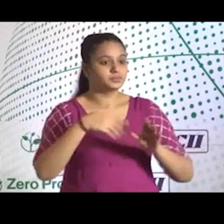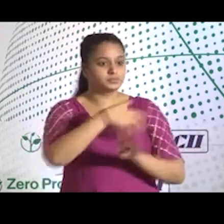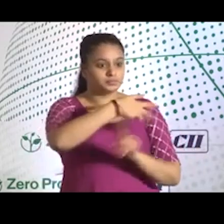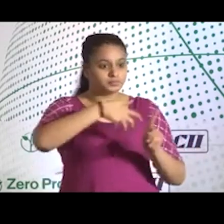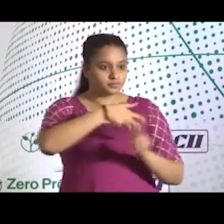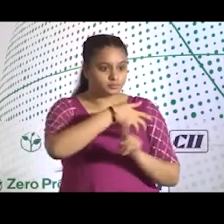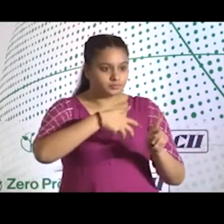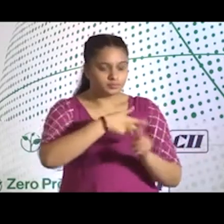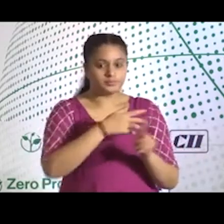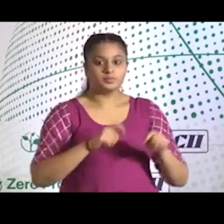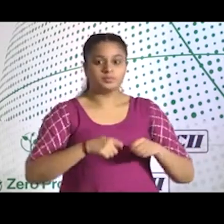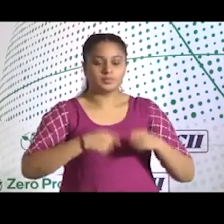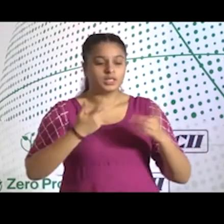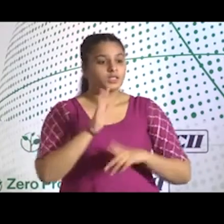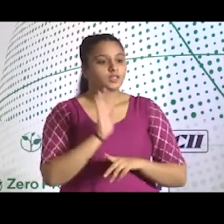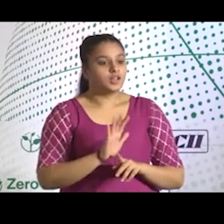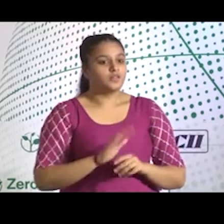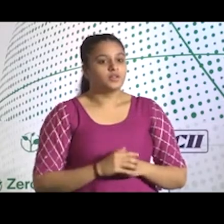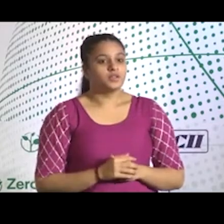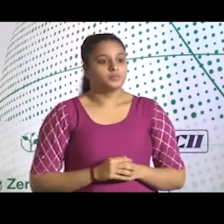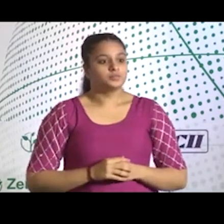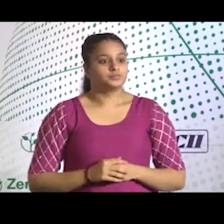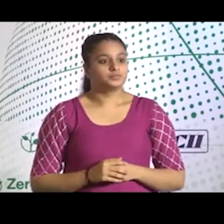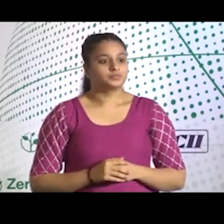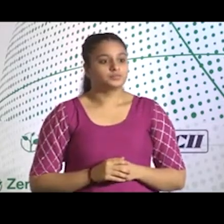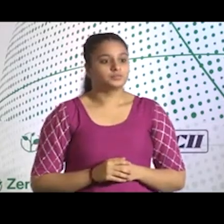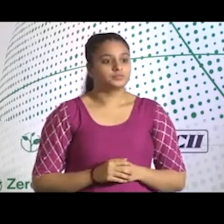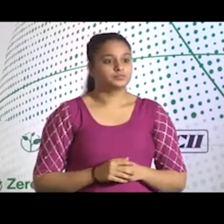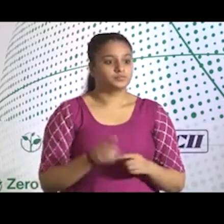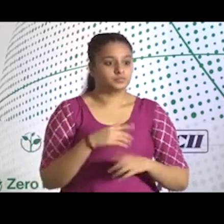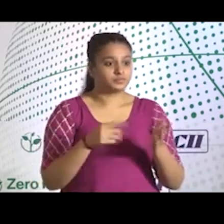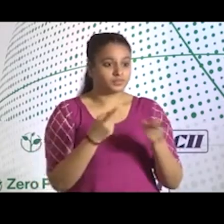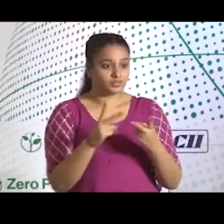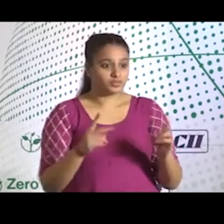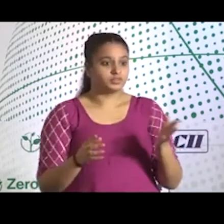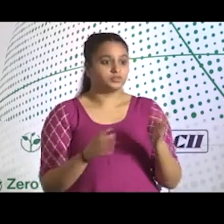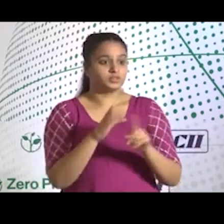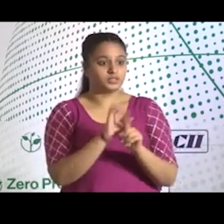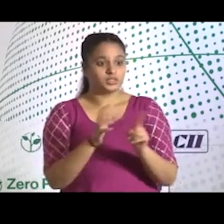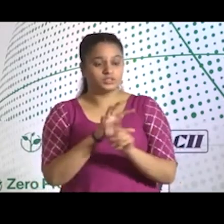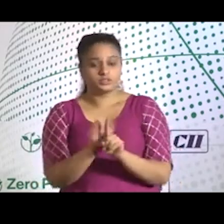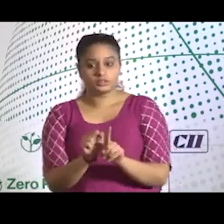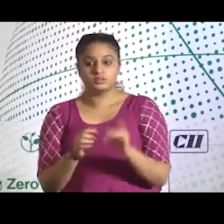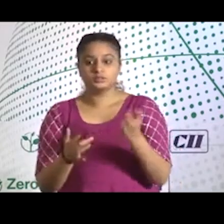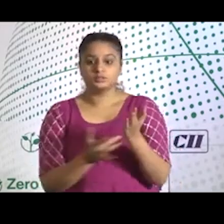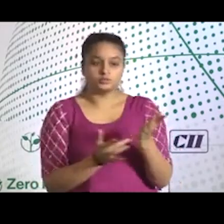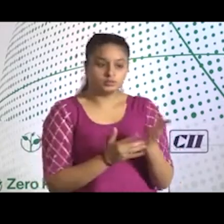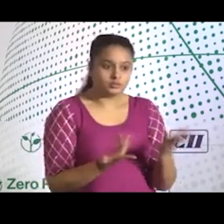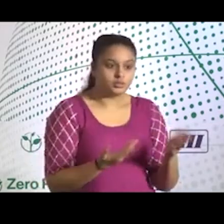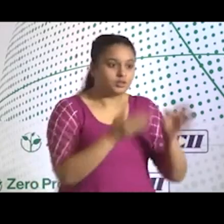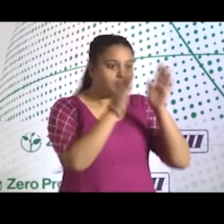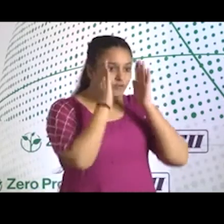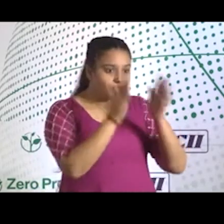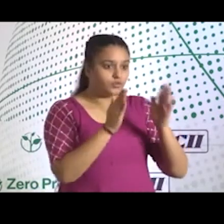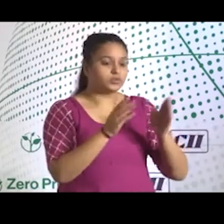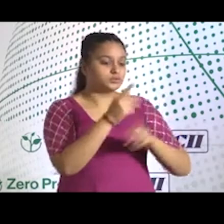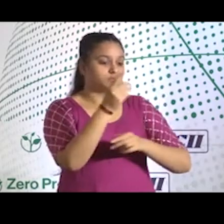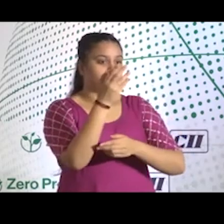a track record of embracing cutting edge technologies and championing culture of inclusion focused on people with disability.